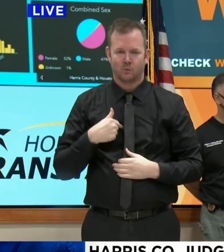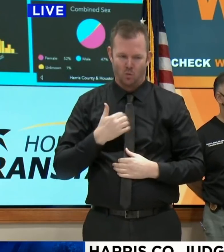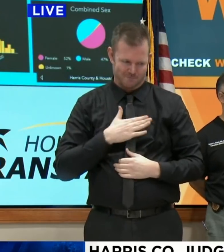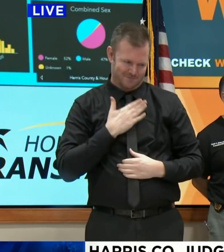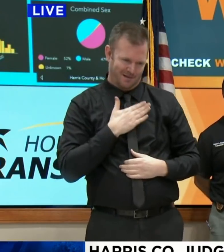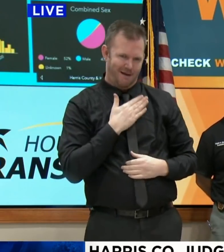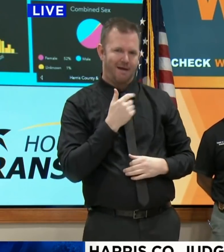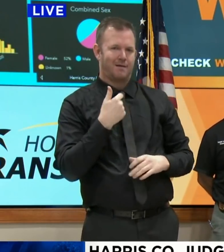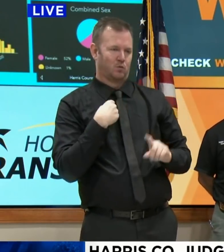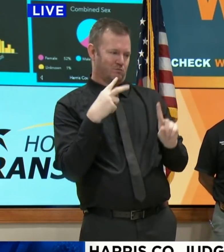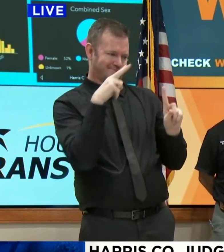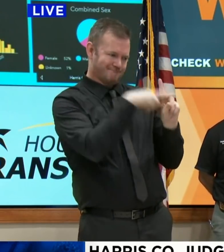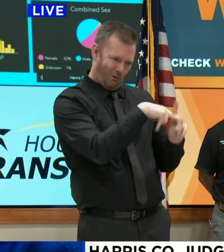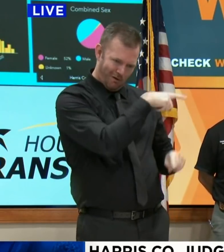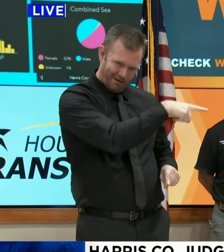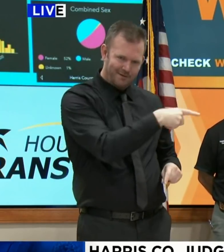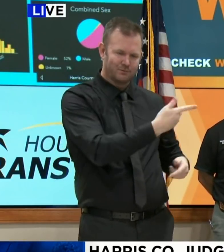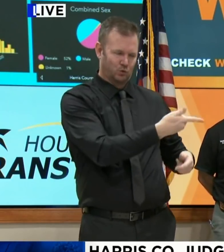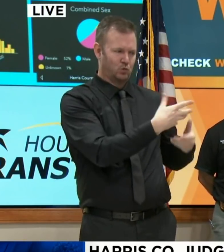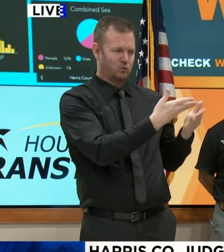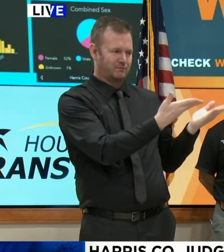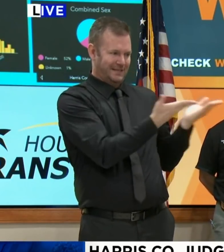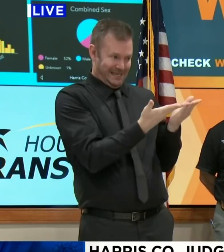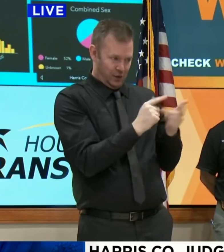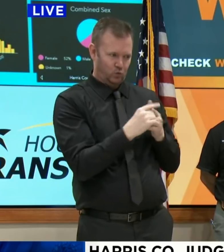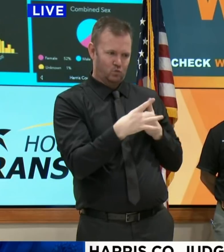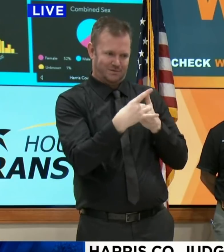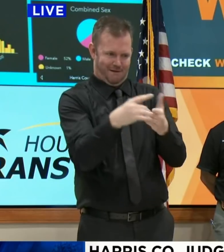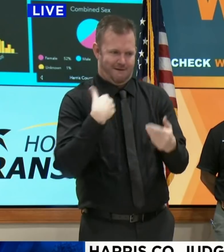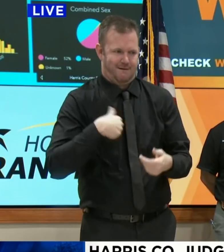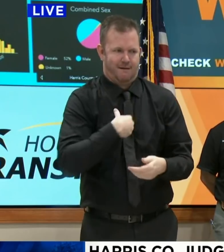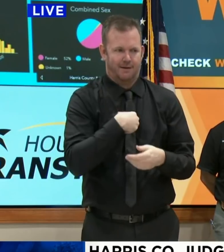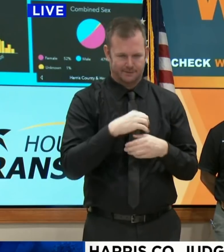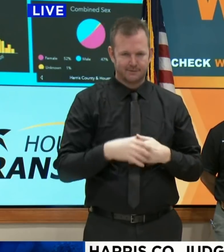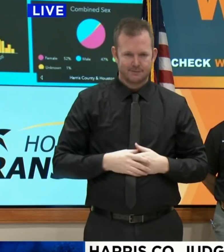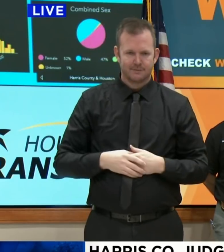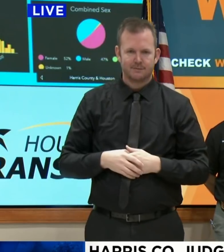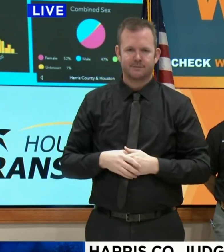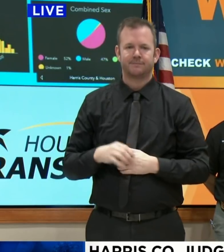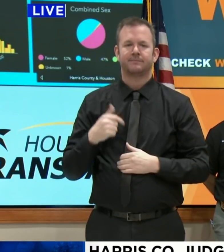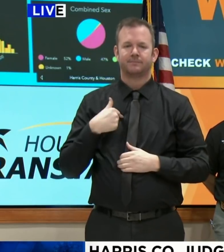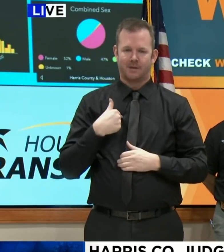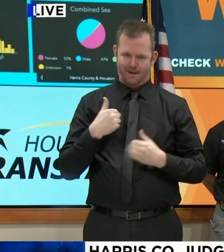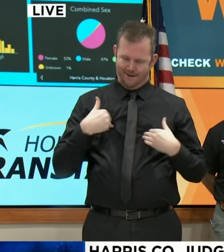mention he will announce his counterpart later today and his counterpart later today and so I’m so so I’m so please representative Wally